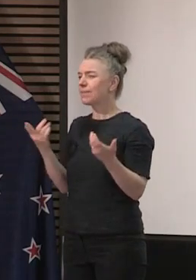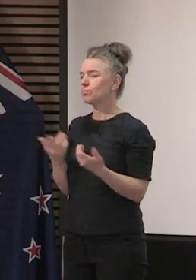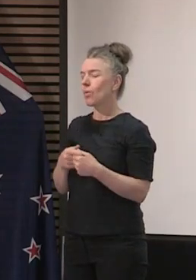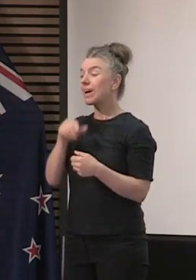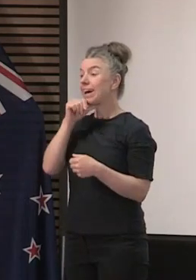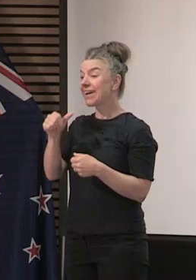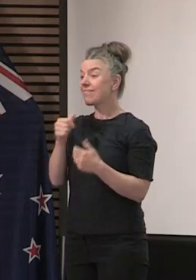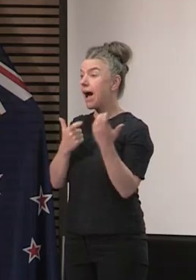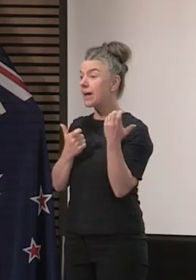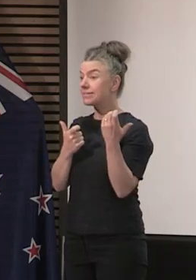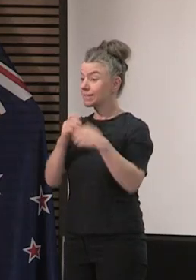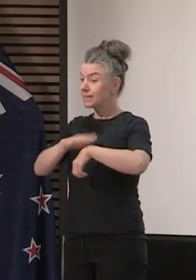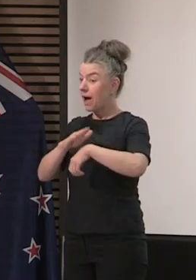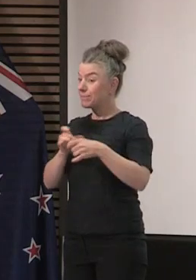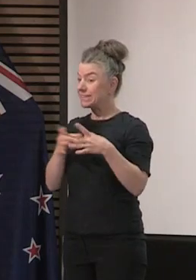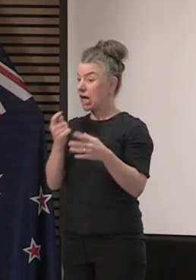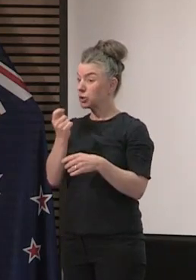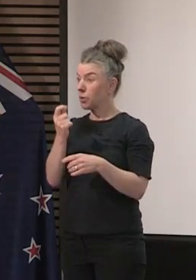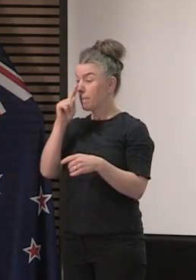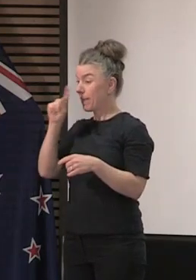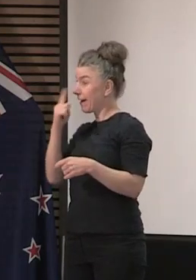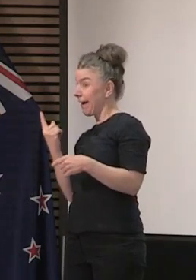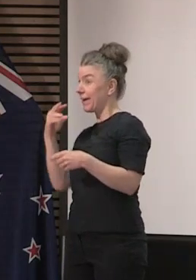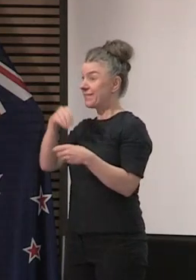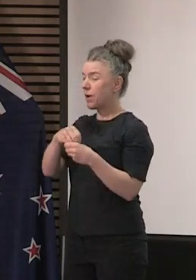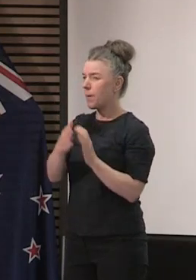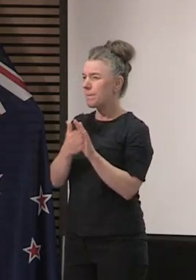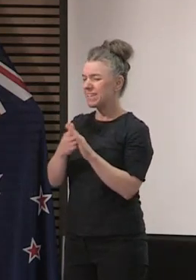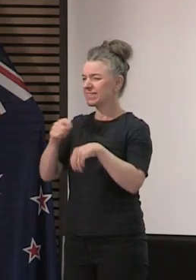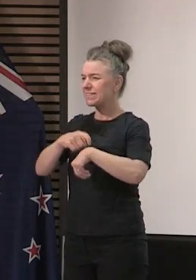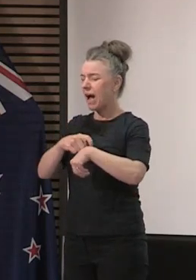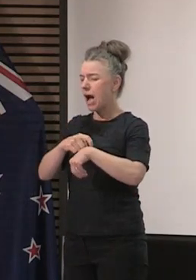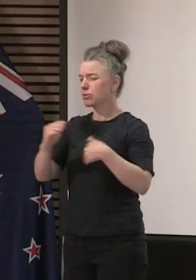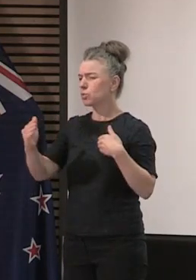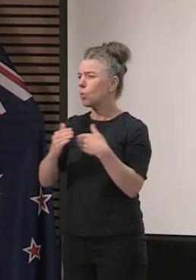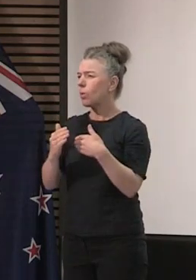where they may need to be. There was also concern that if it started soon, and people